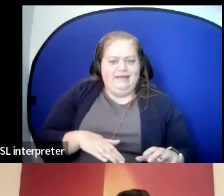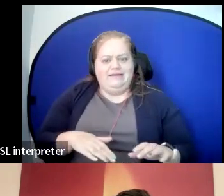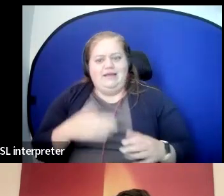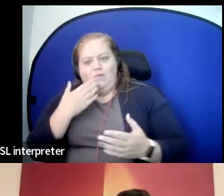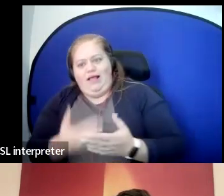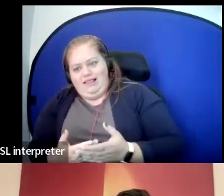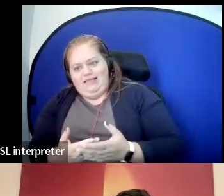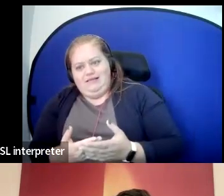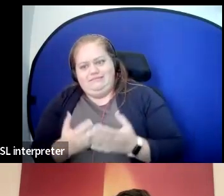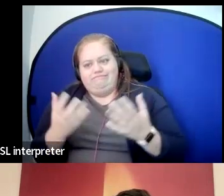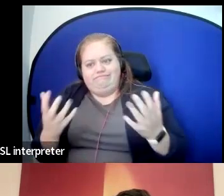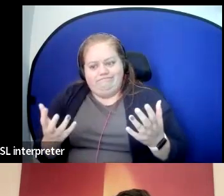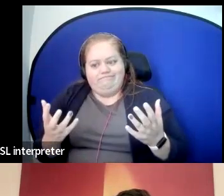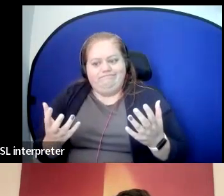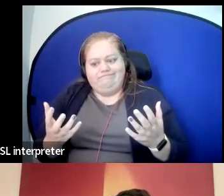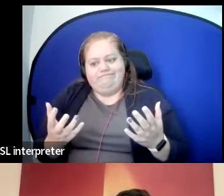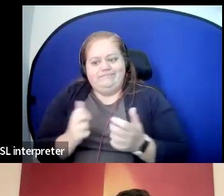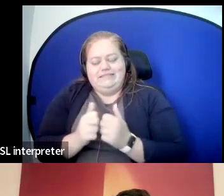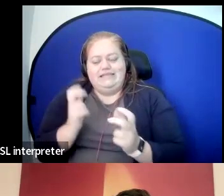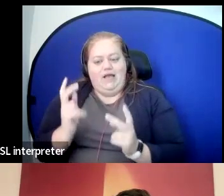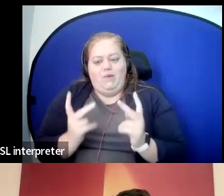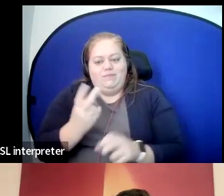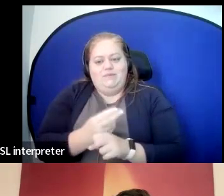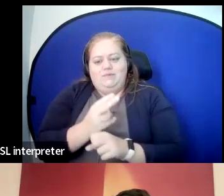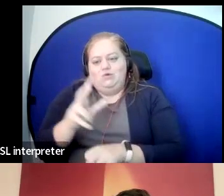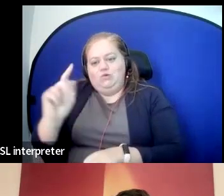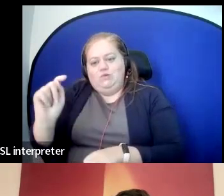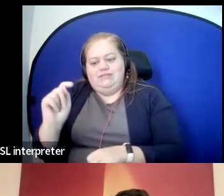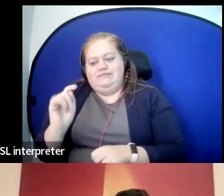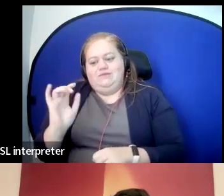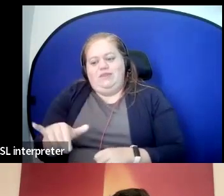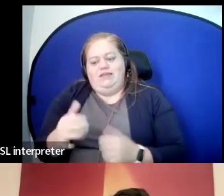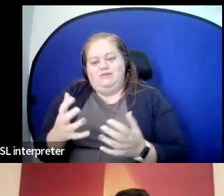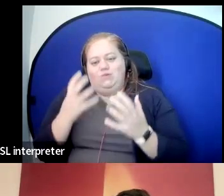And yeah, that's basically what I wanted to communicate.